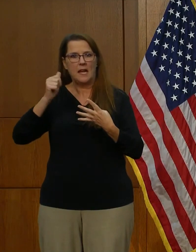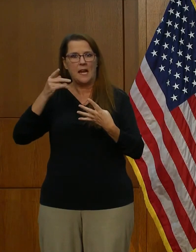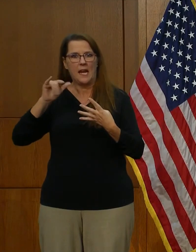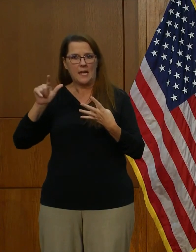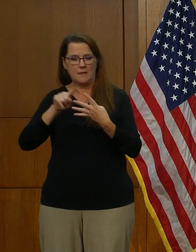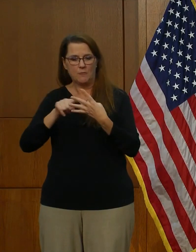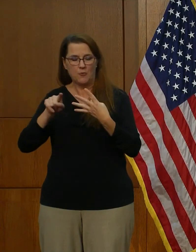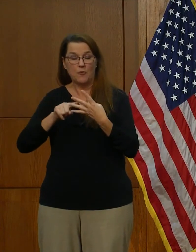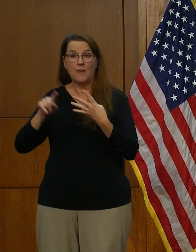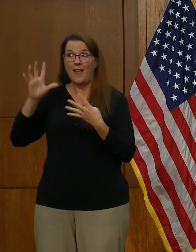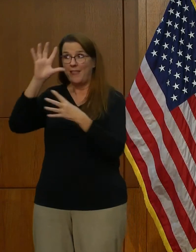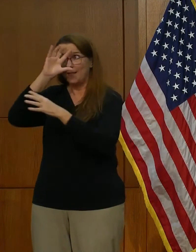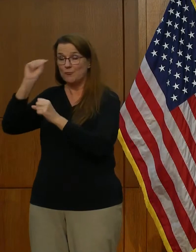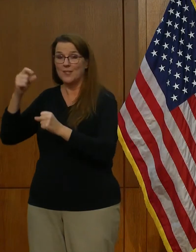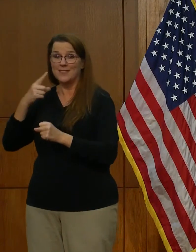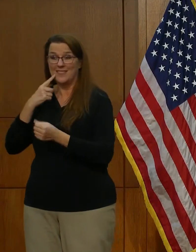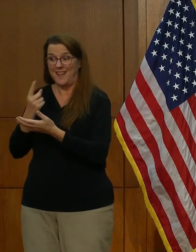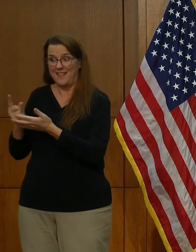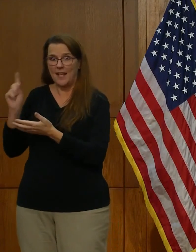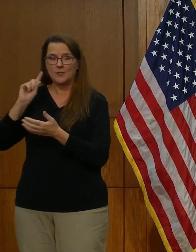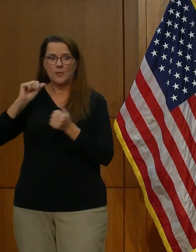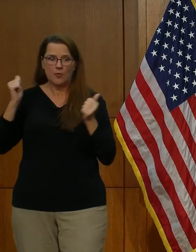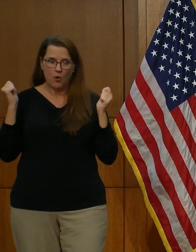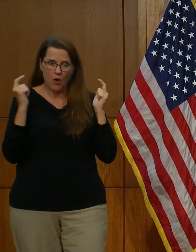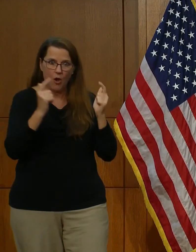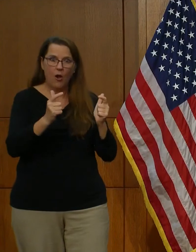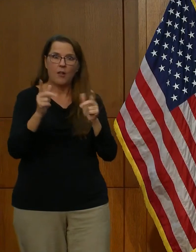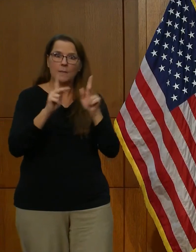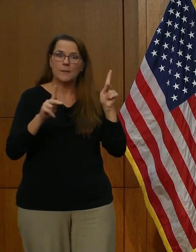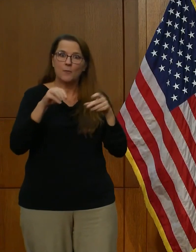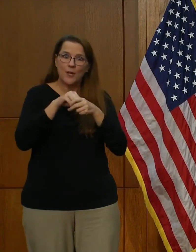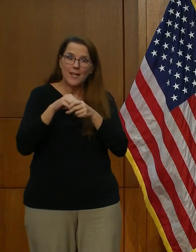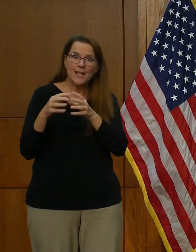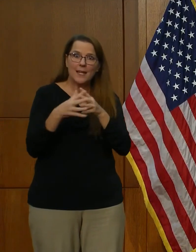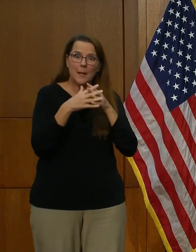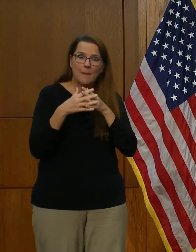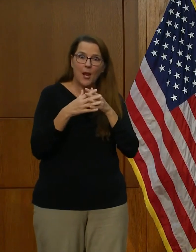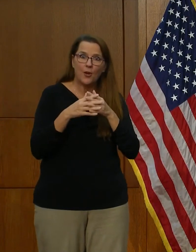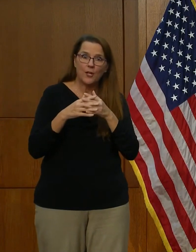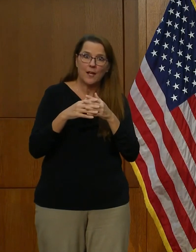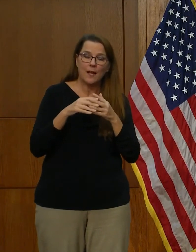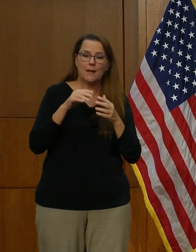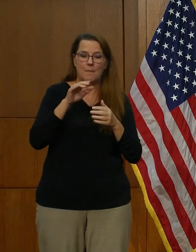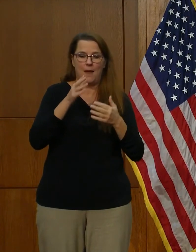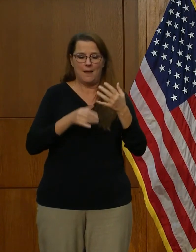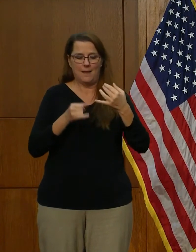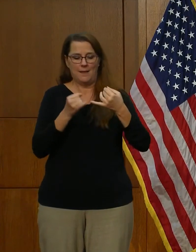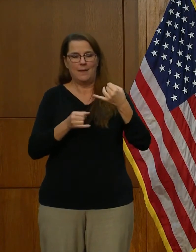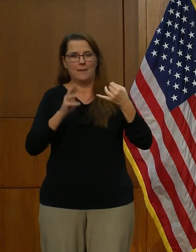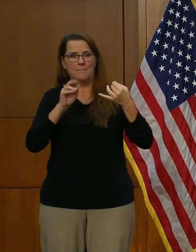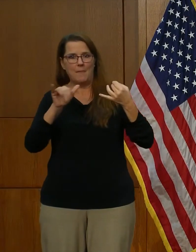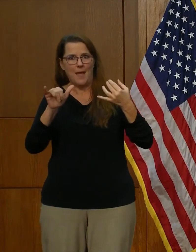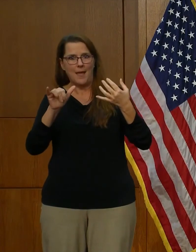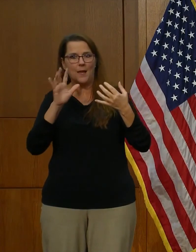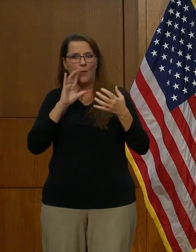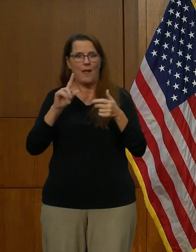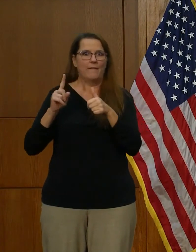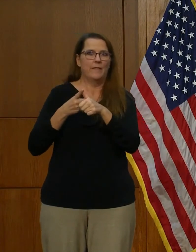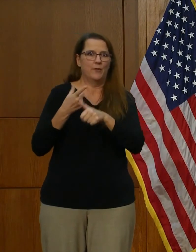THIRD WEEK OF APRIL ON REALLY MEET WHAT THE PRESIDENT SAID LAST WEEK IS THAT ALL AMERICANS WILL BE ABLE TO GET VACCINATED